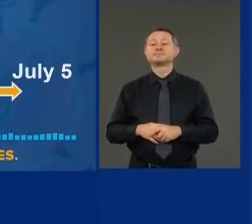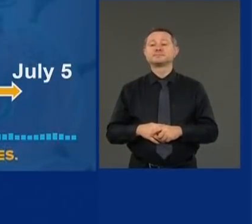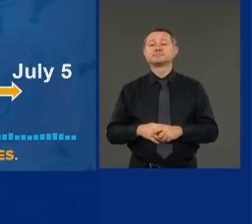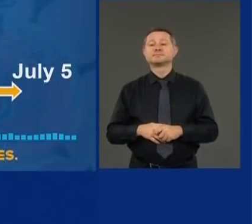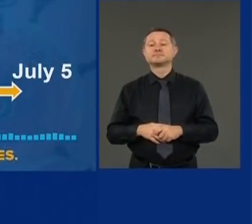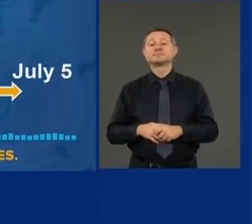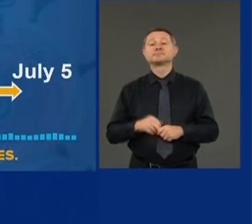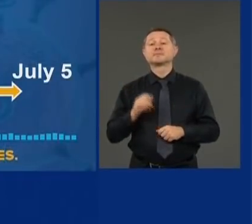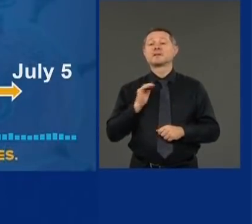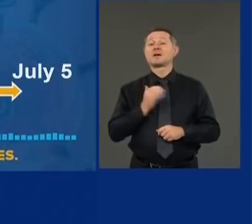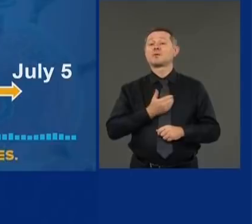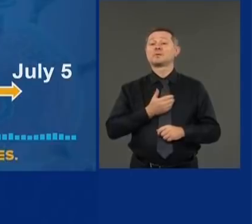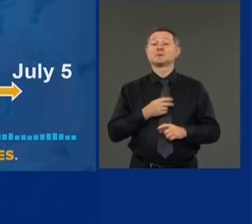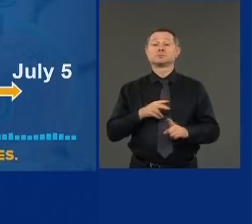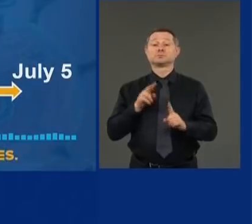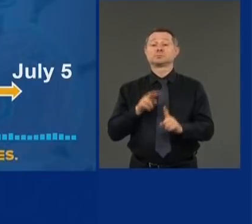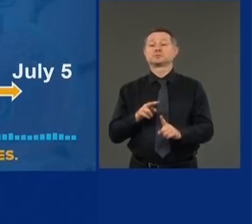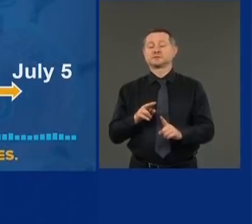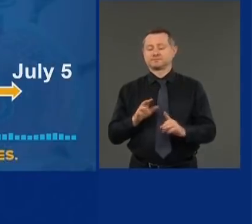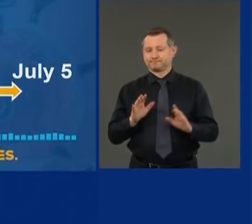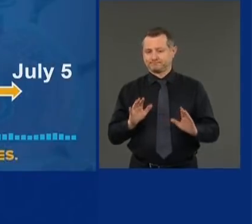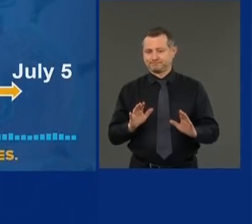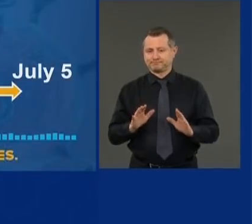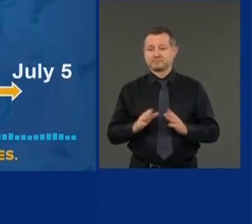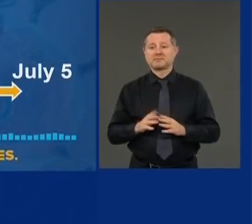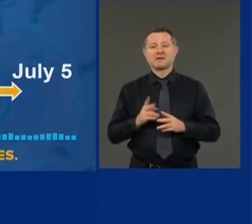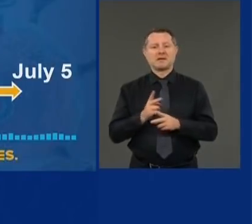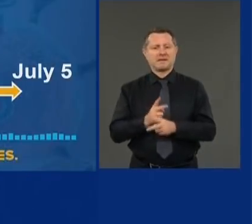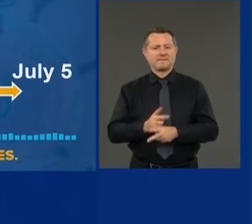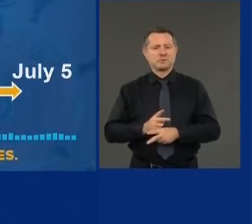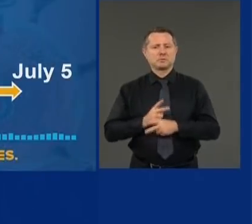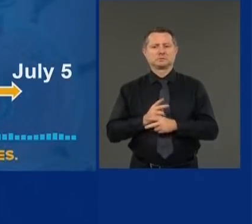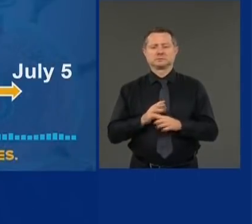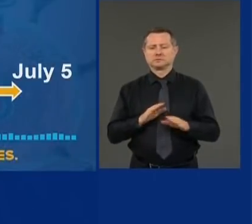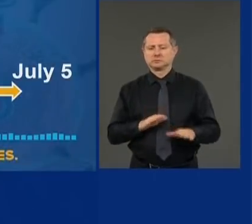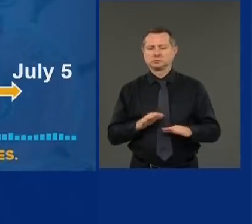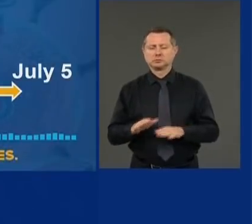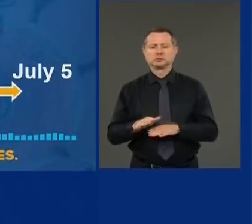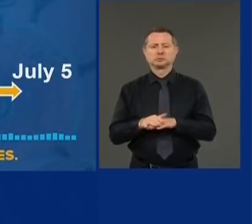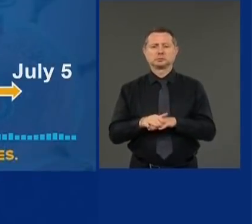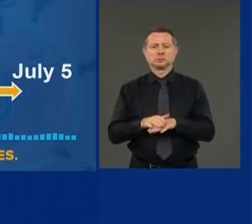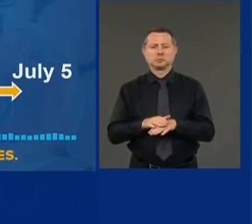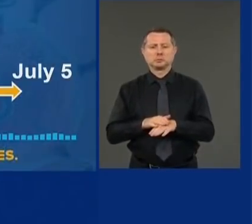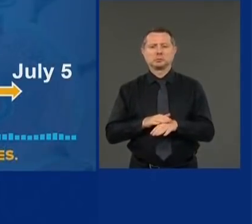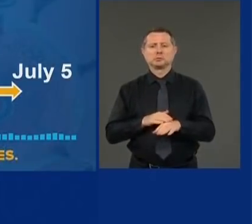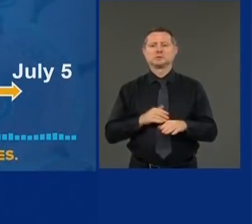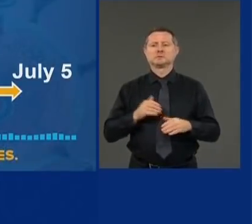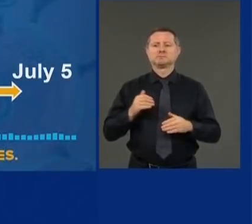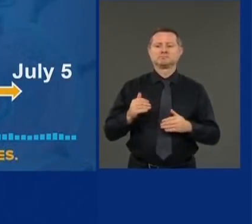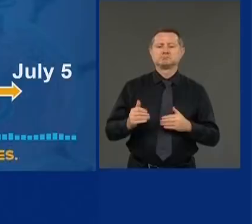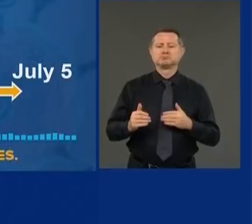NUMBERS STARTING TO UP, RIGHT, BECAUSE YOU WERE INCREASING ACTIVITY.